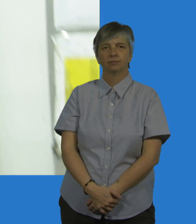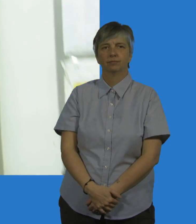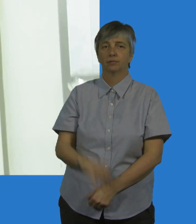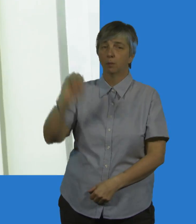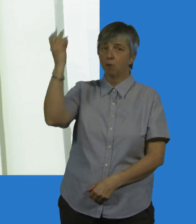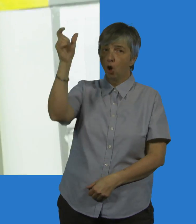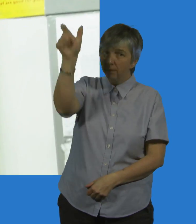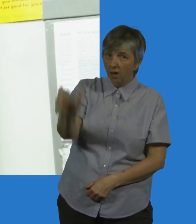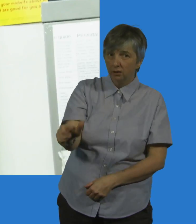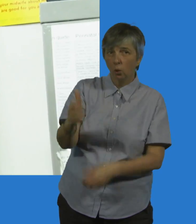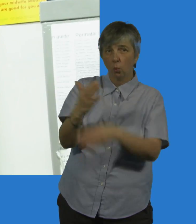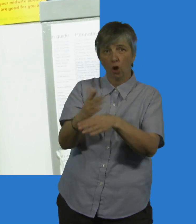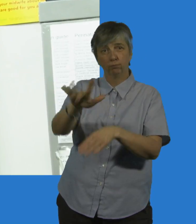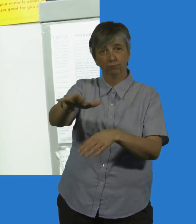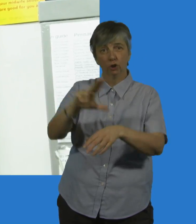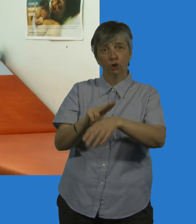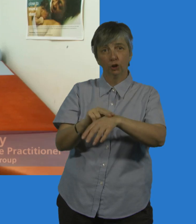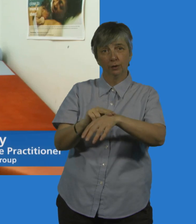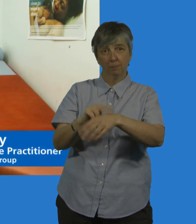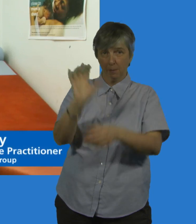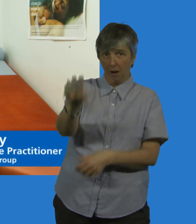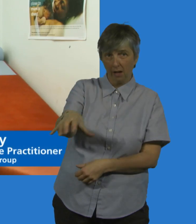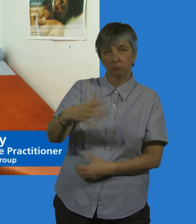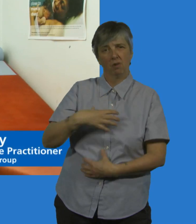John Kirkby: I think people are surprised to find a paramedic in GP Practice – I’ve been at this particular